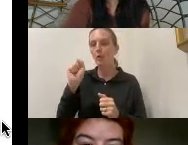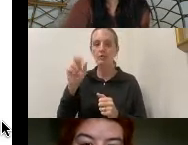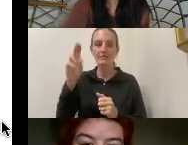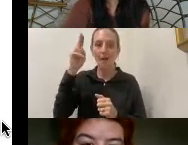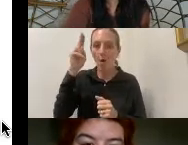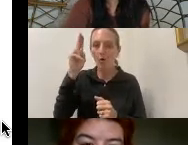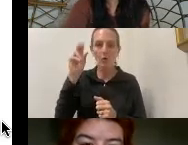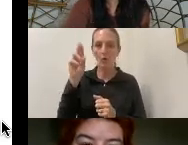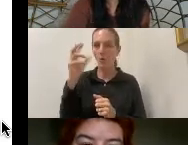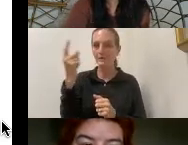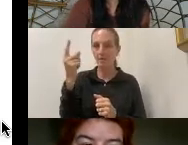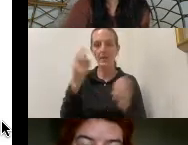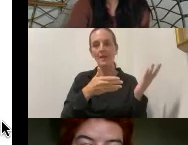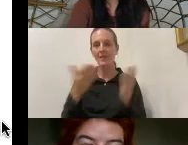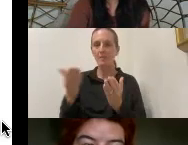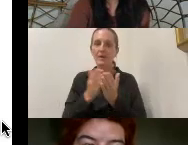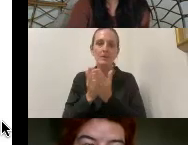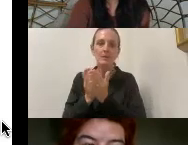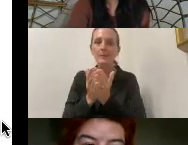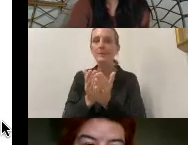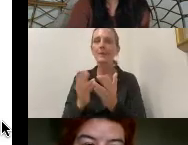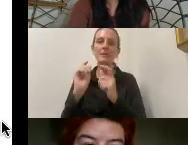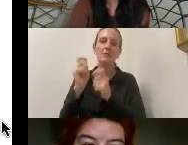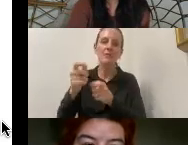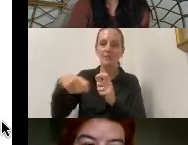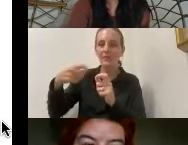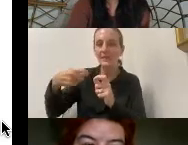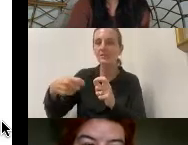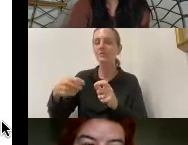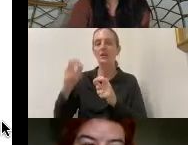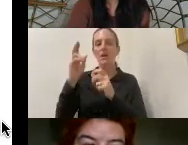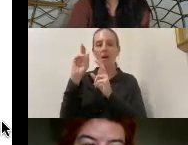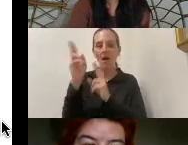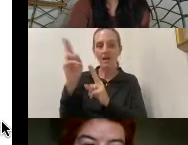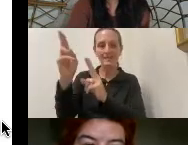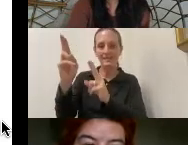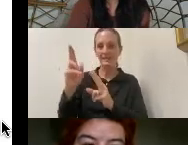you, they fish, they'll take you hunting, it's a great experience and really reminds